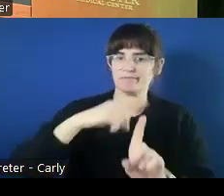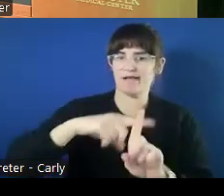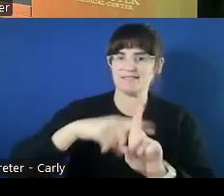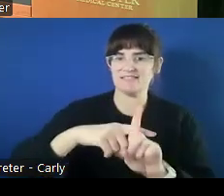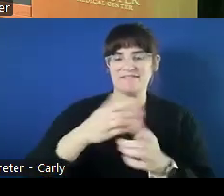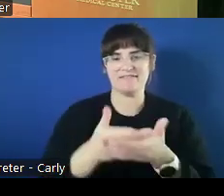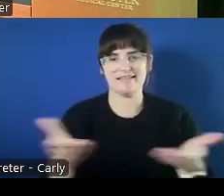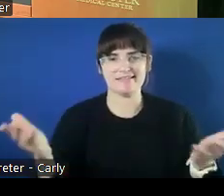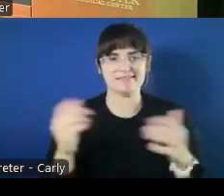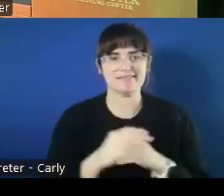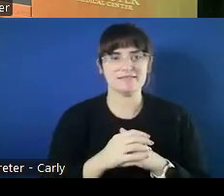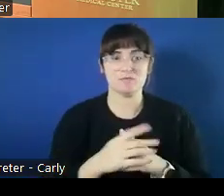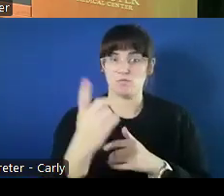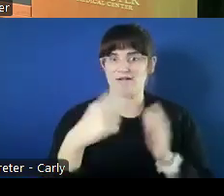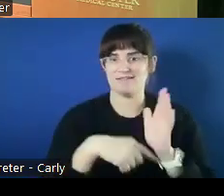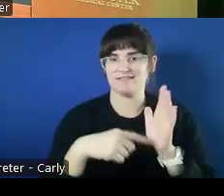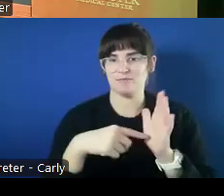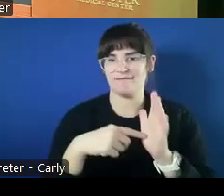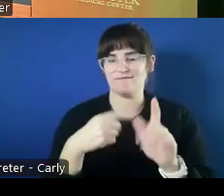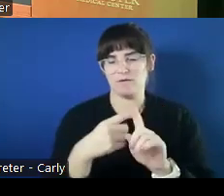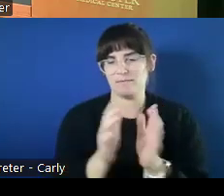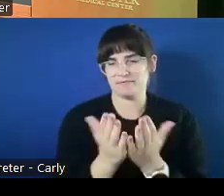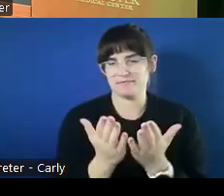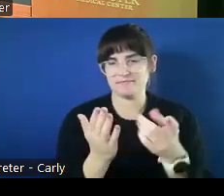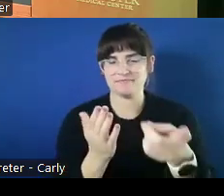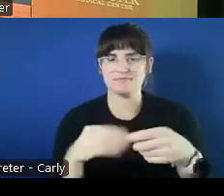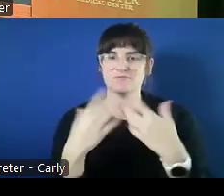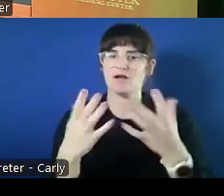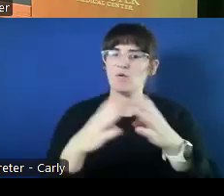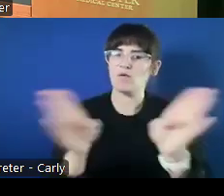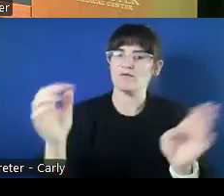is kind of one example from our manual that that kind of gives an overall rationale for why we're